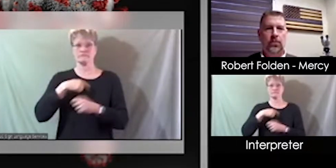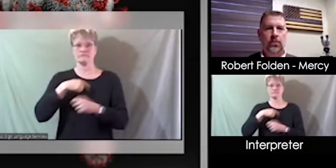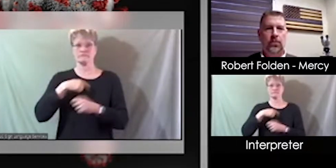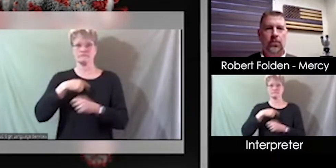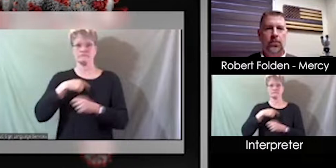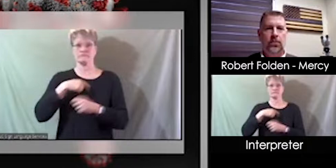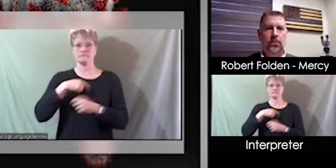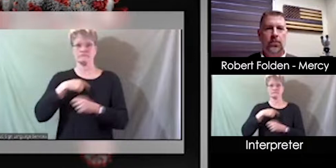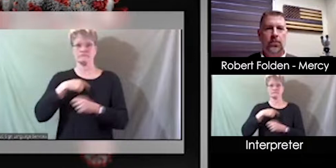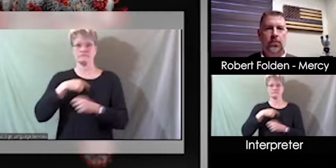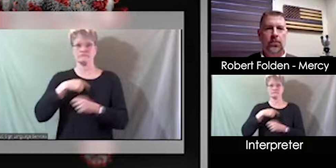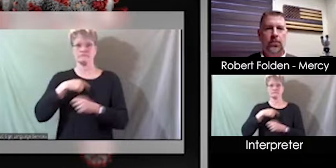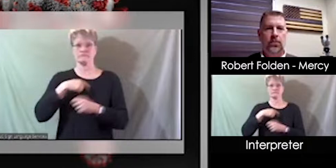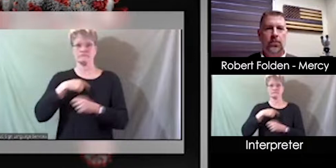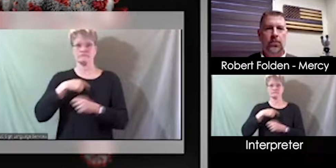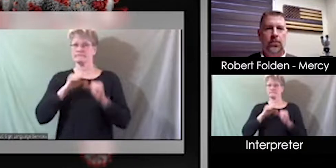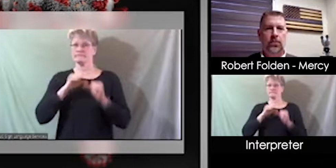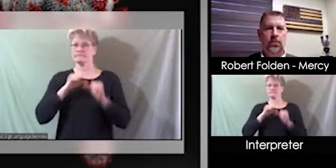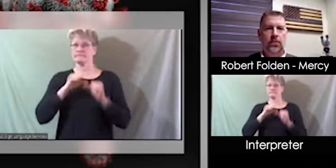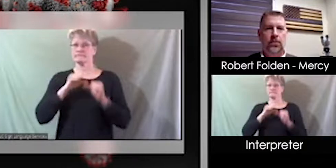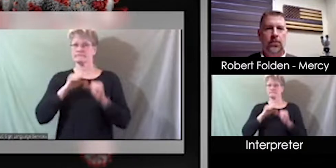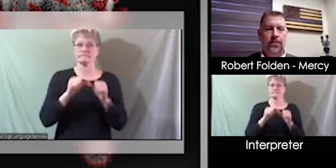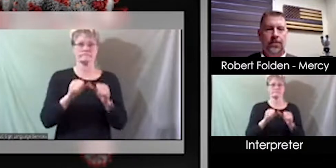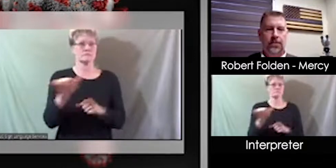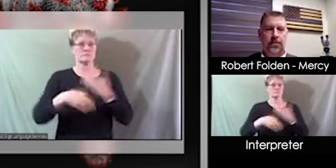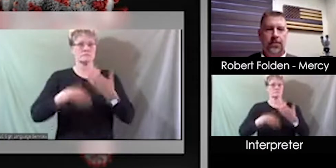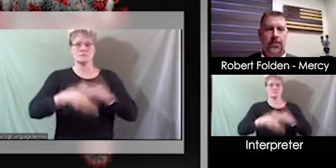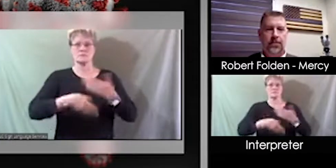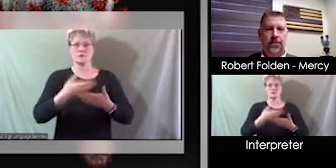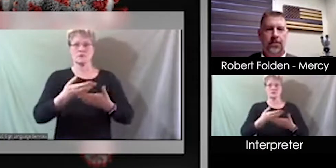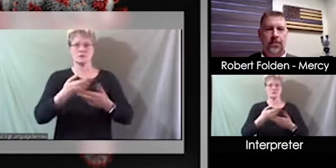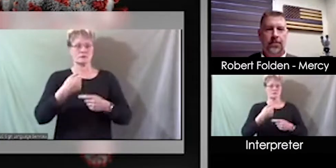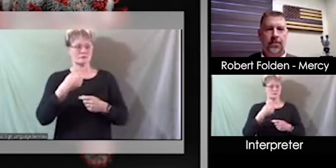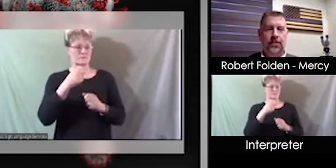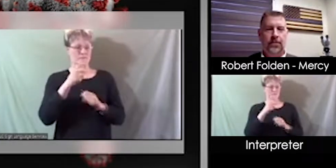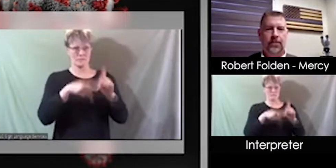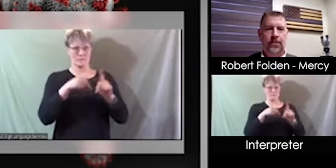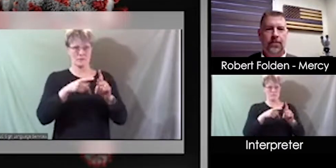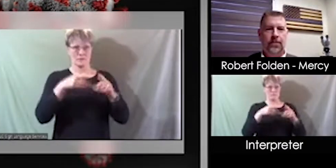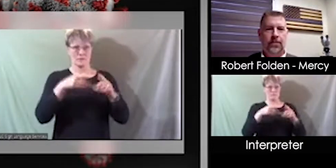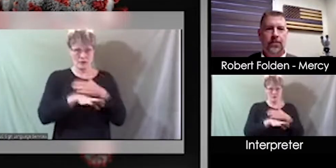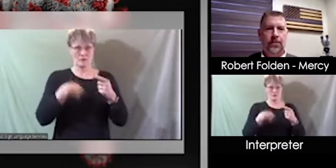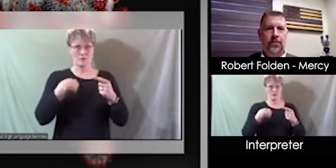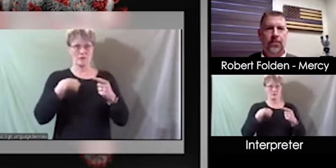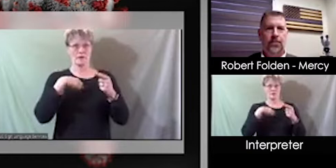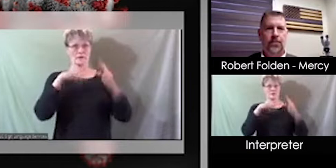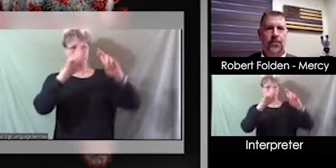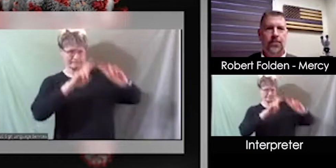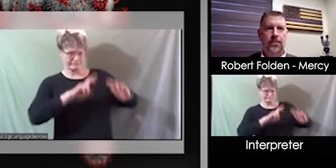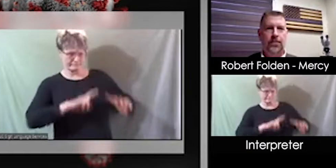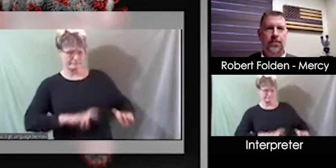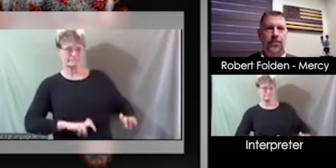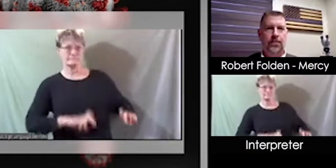to ensure we have uh screenings going on vigorously with patients and our